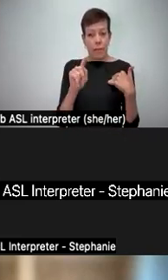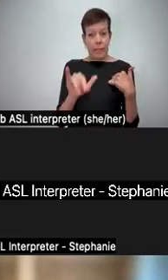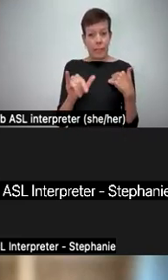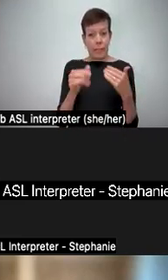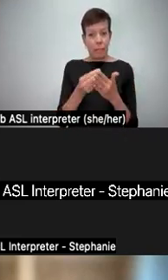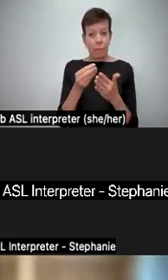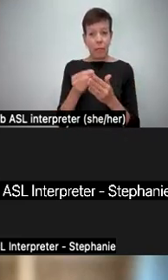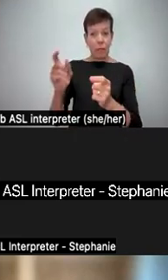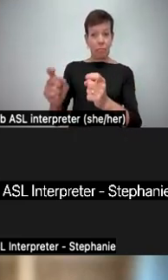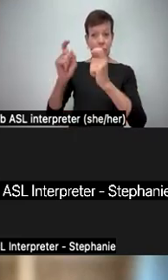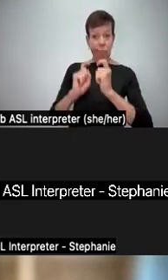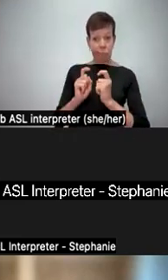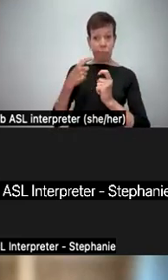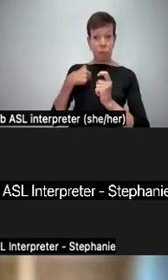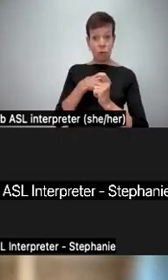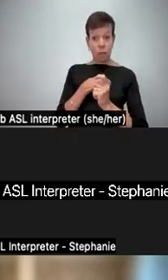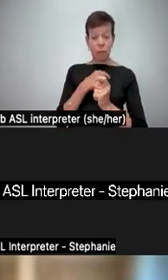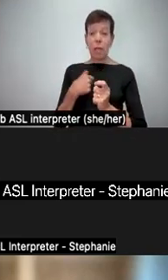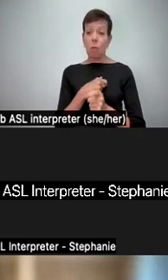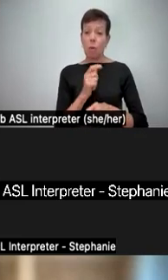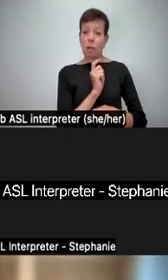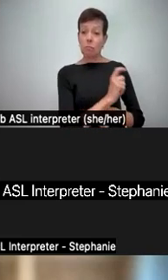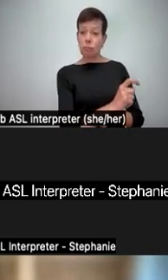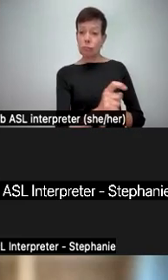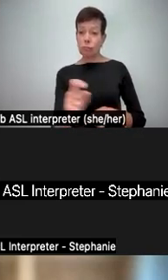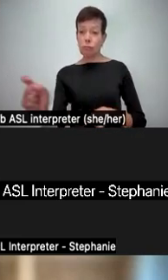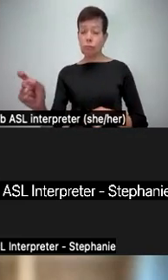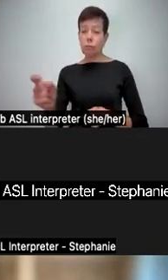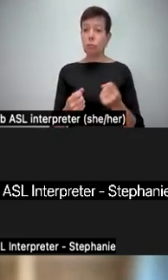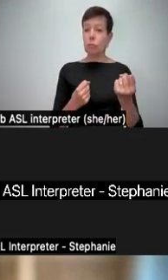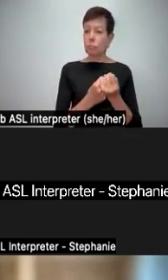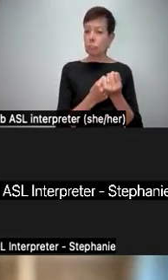and we leverage these funds to provide additional resources to the arts sector.